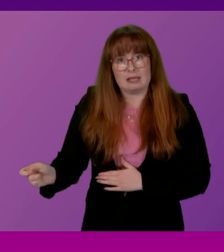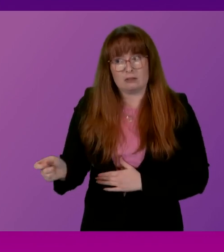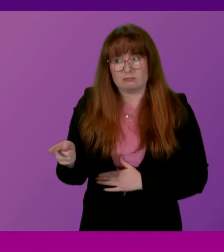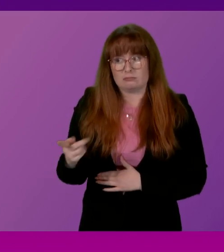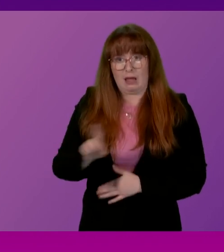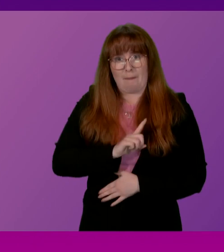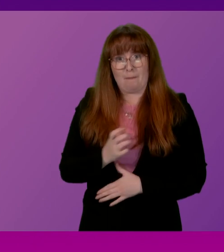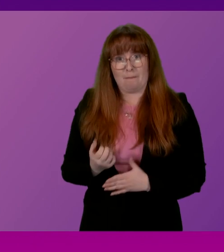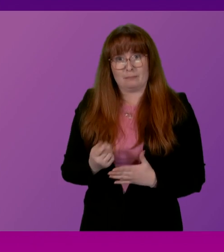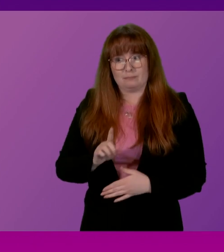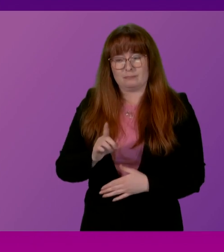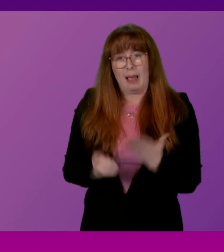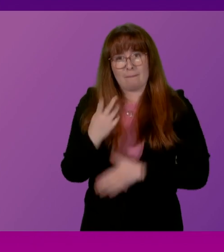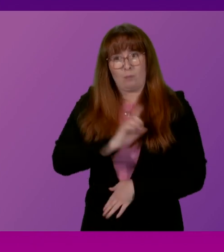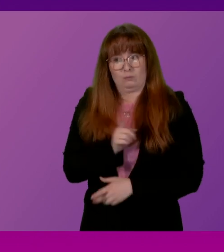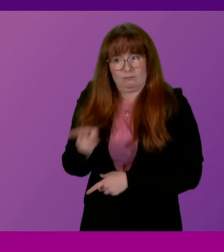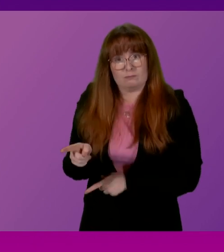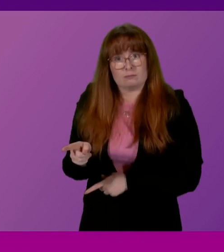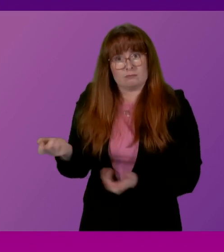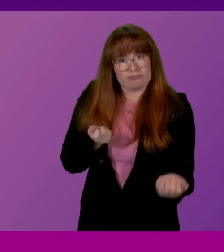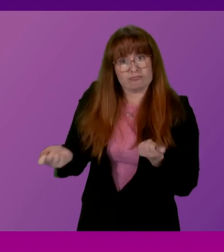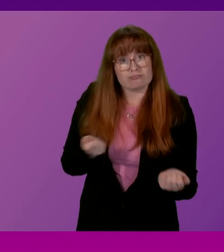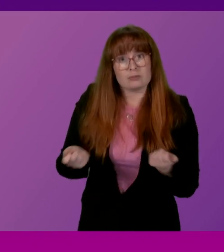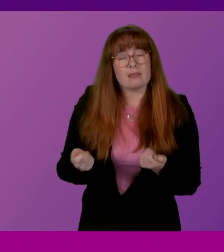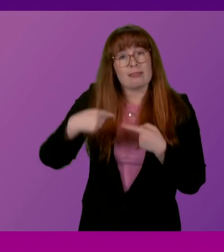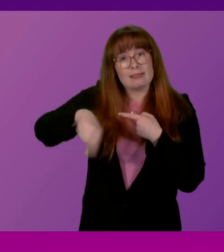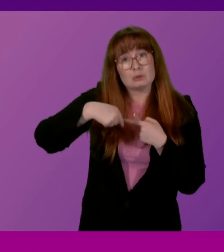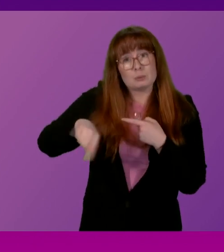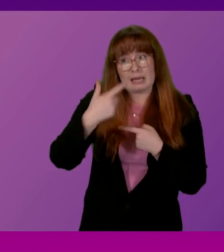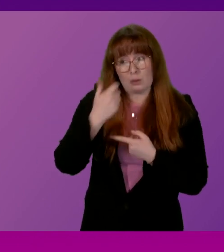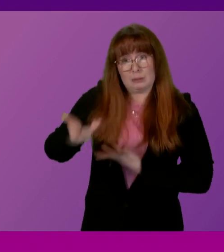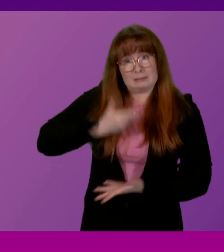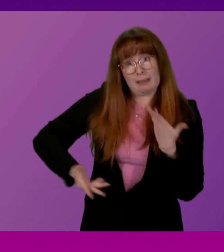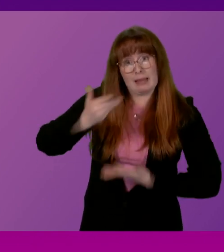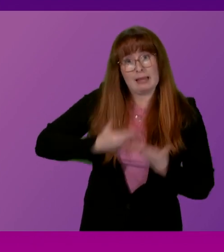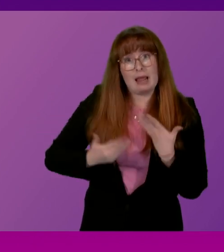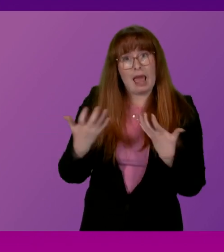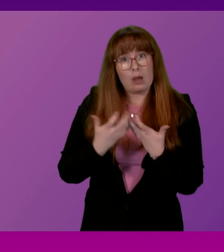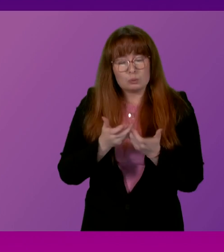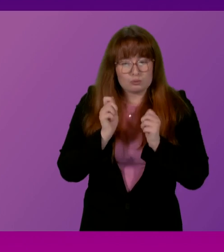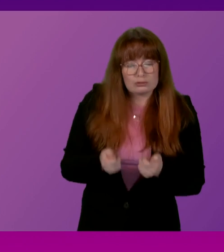and, in challenge poverty week, can he explain how treating the college sector with such